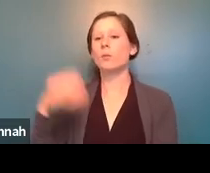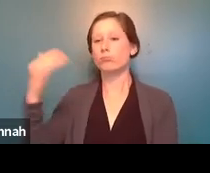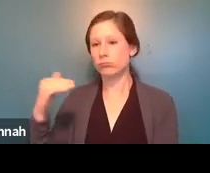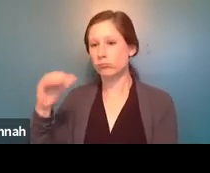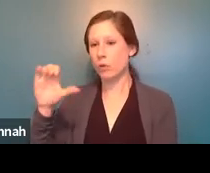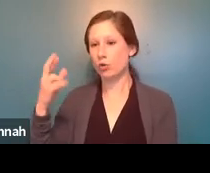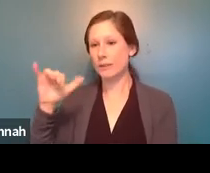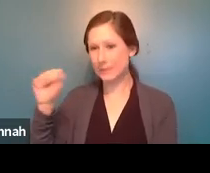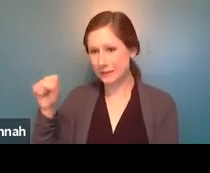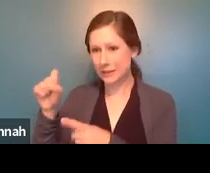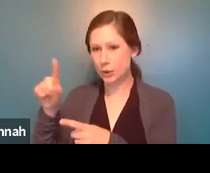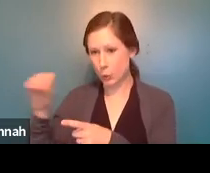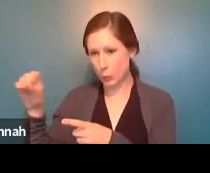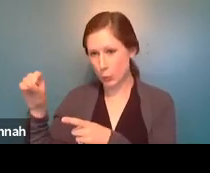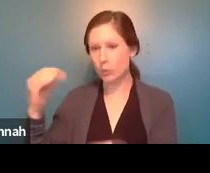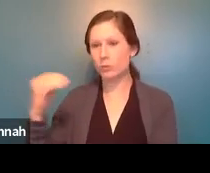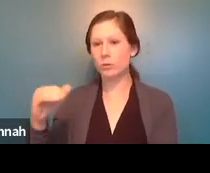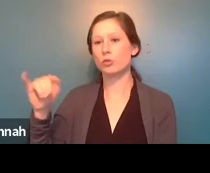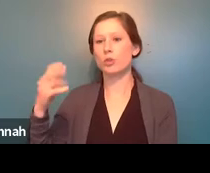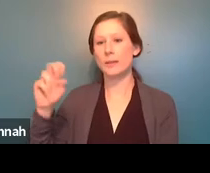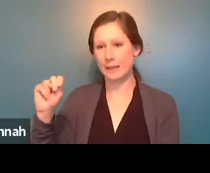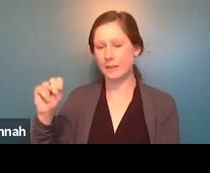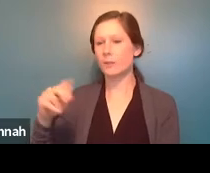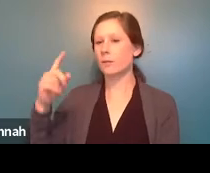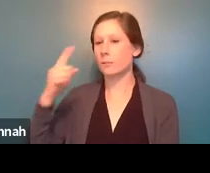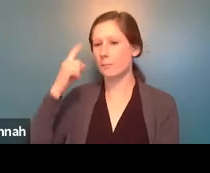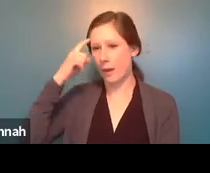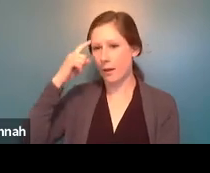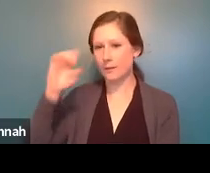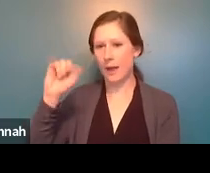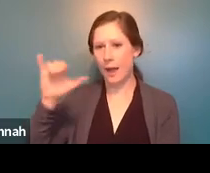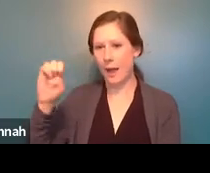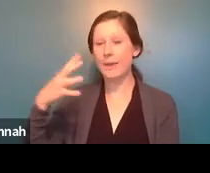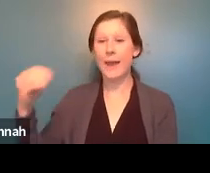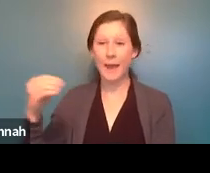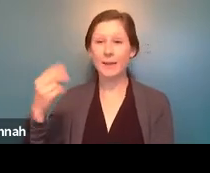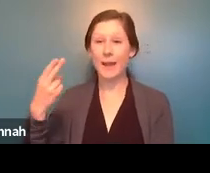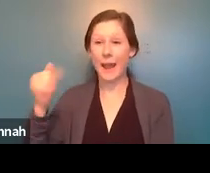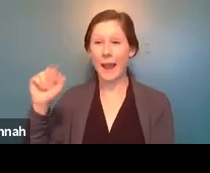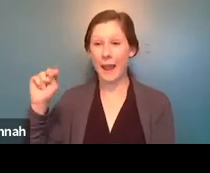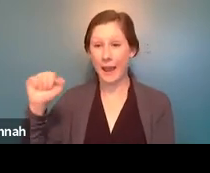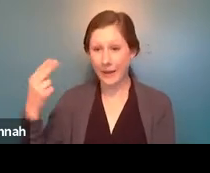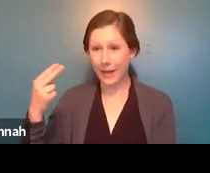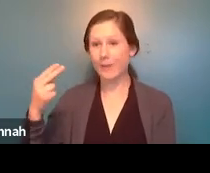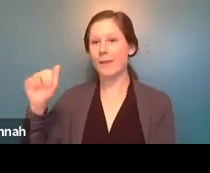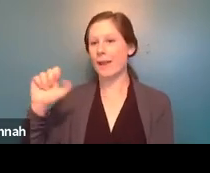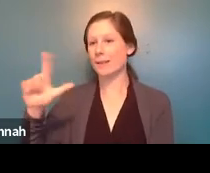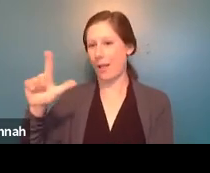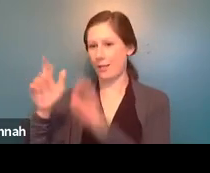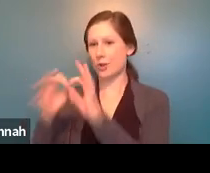And of course Jason at MindsEye. And a big, big shout out to our ASL interpreter, Hannah, who worked so hard on this for me